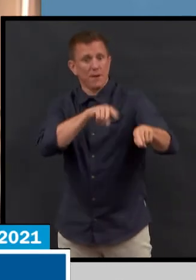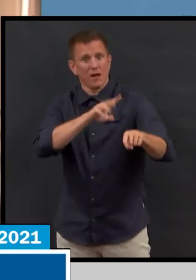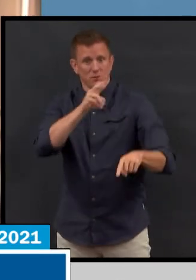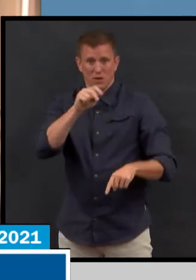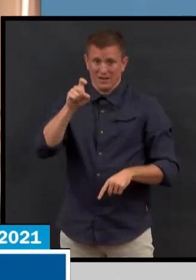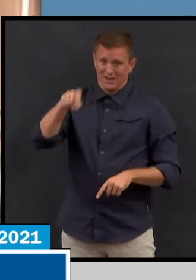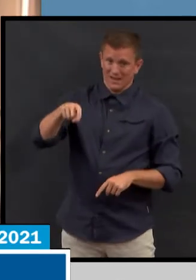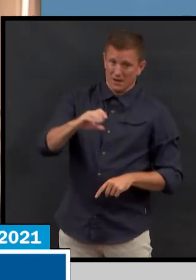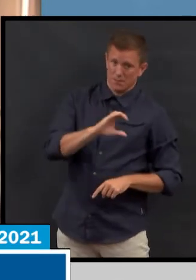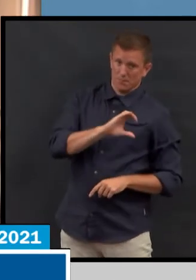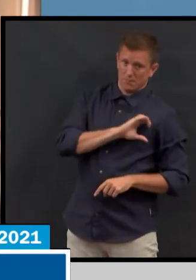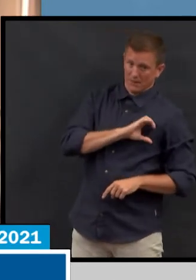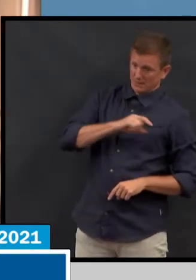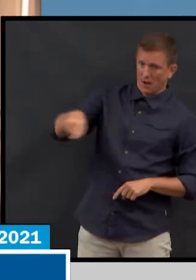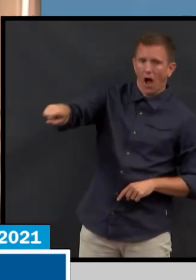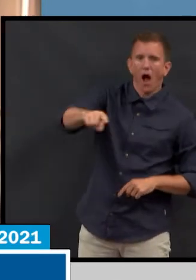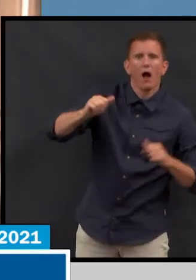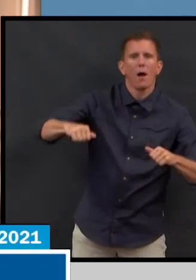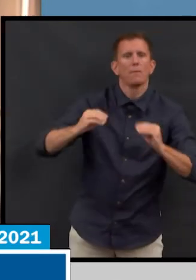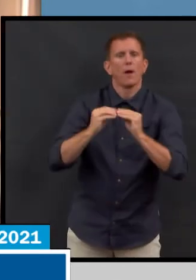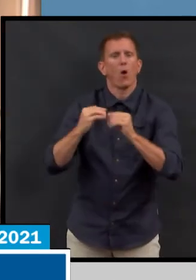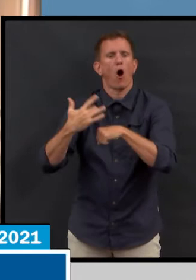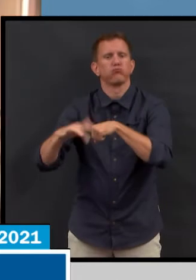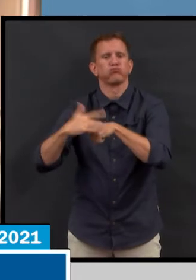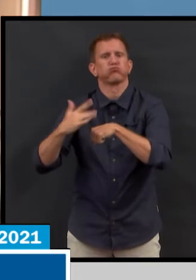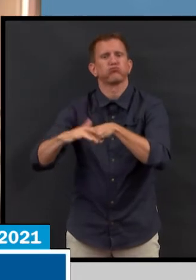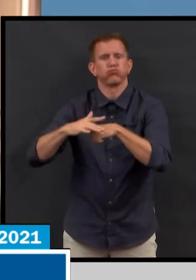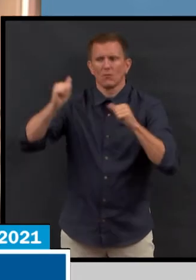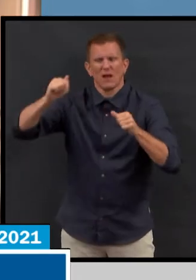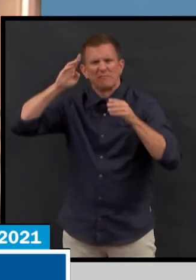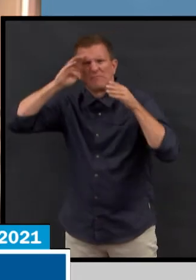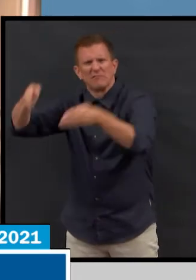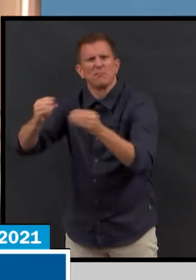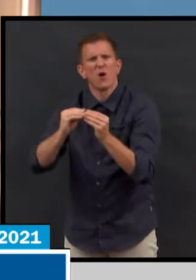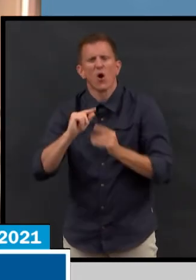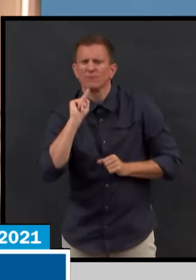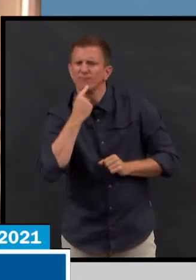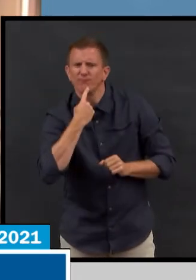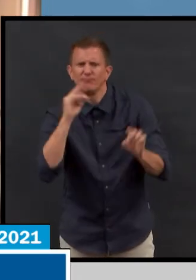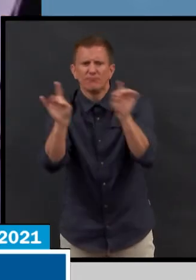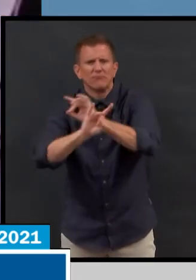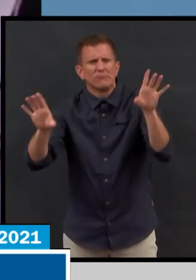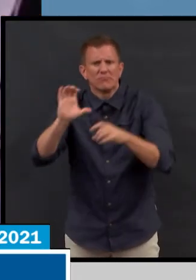significant challenges that we have with regards to crime and traffic safety excellent thank you